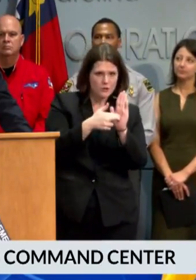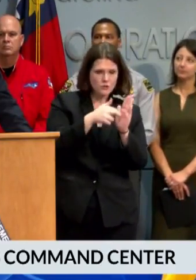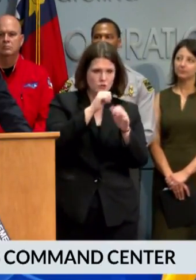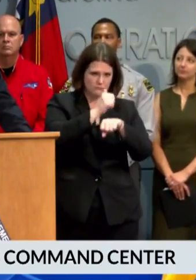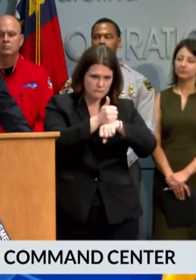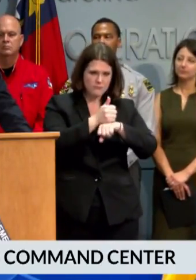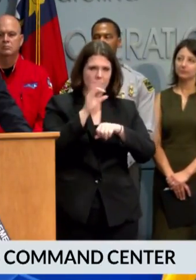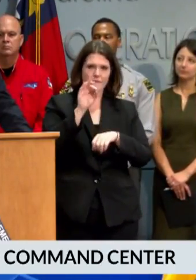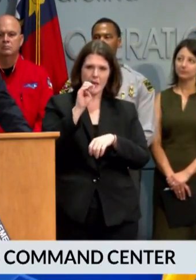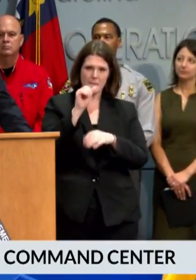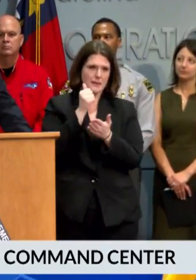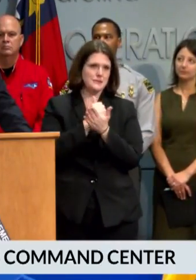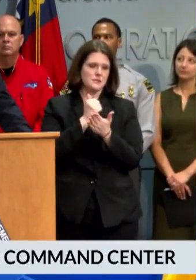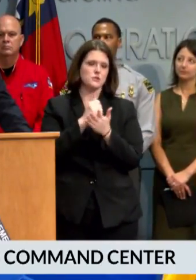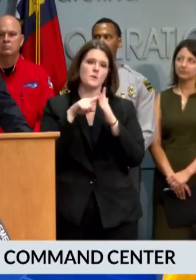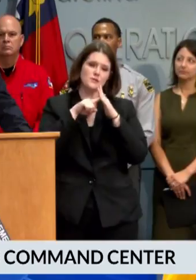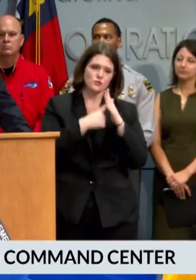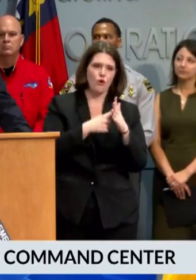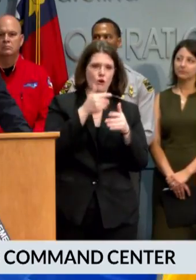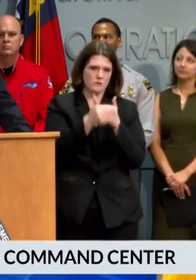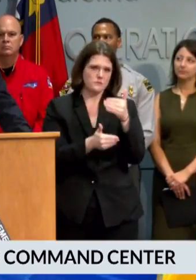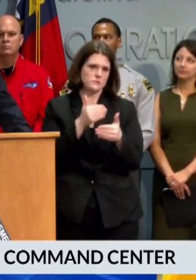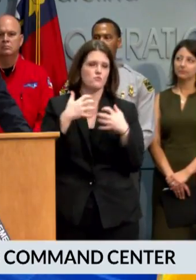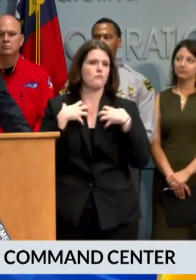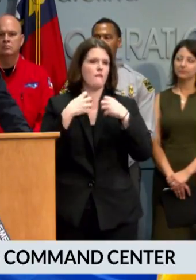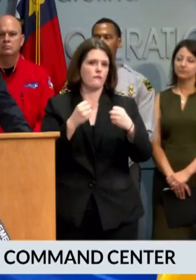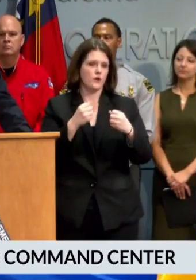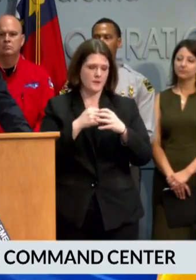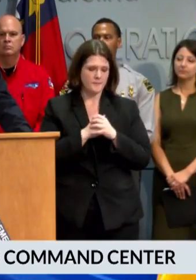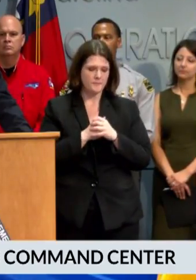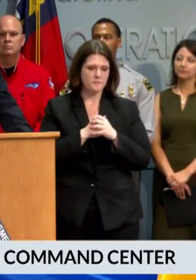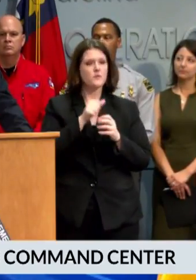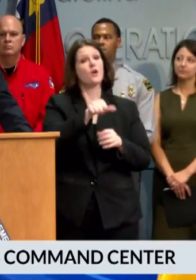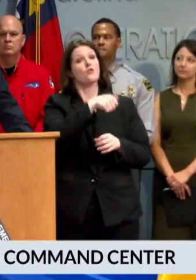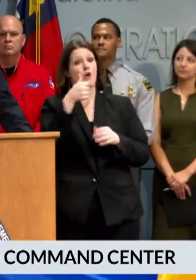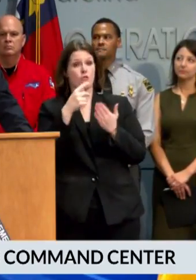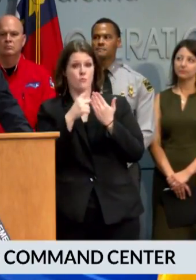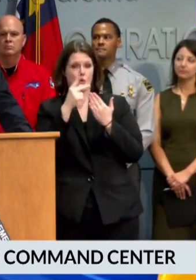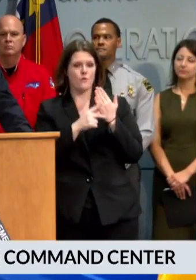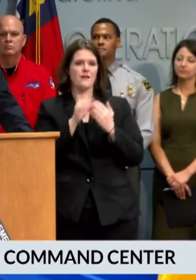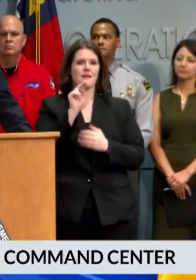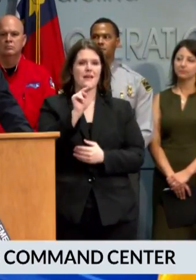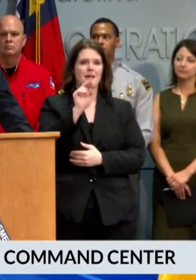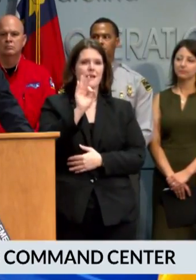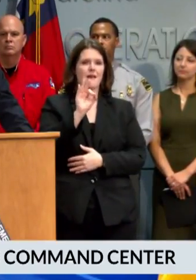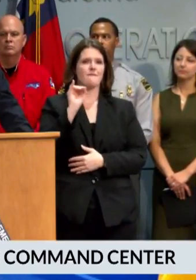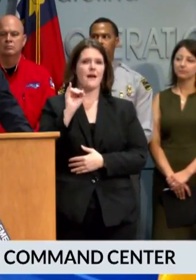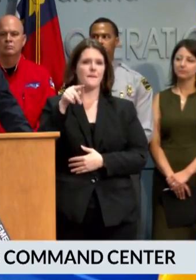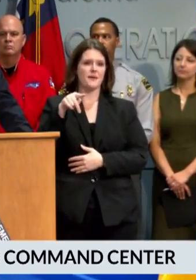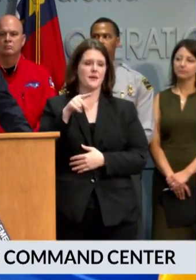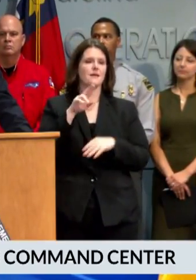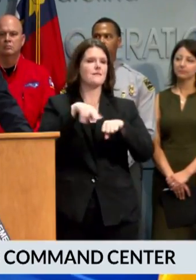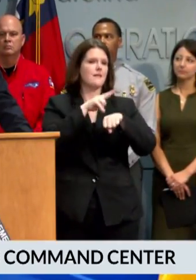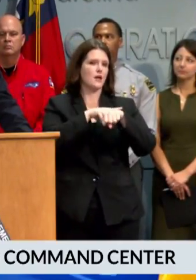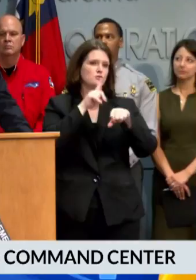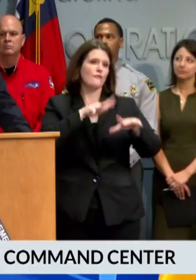THE COMMUNITIES AS SOON AS THEY CAN. GOING TO COMMUNITY CENTERS, GOING TO SHELTERS AND BEING ABLE TO GET OUT FRONT AND HELP